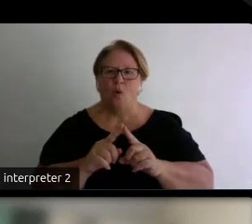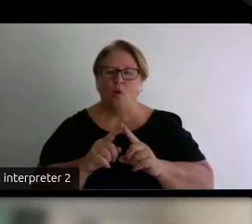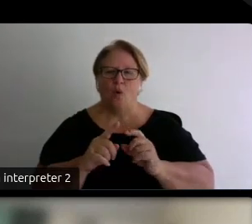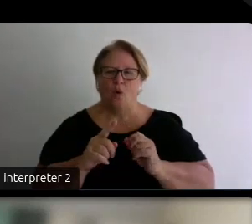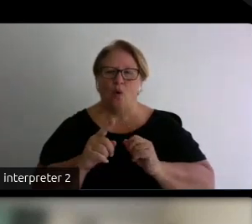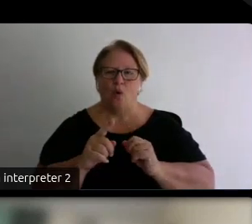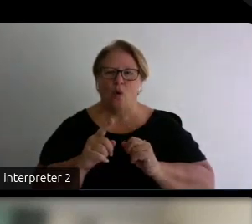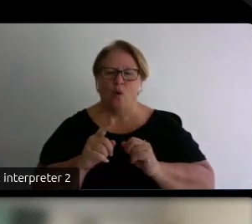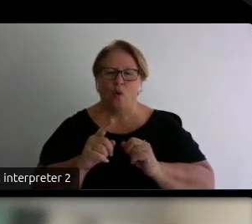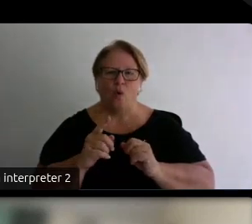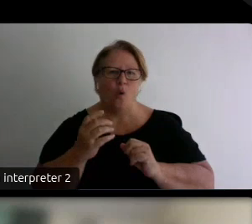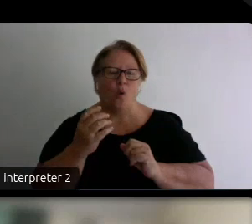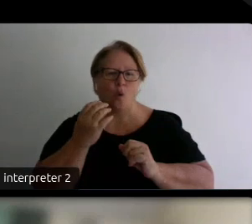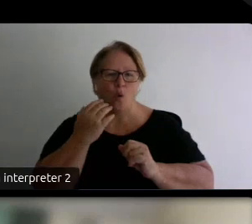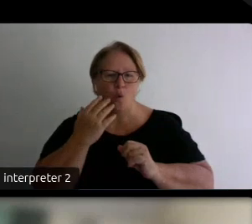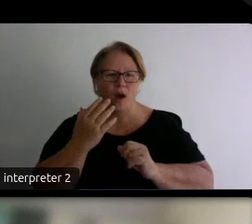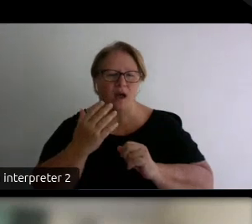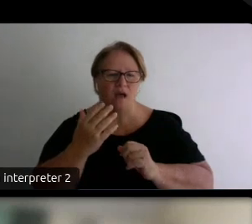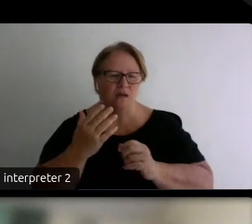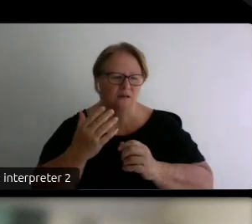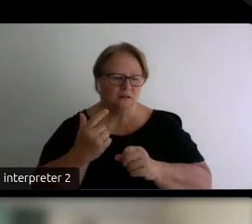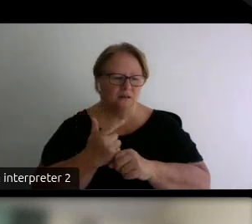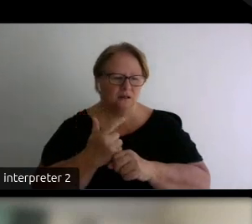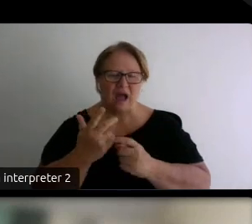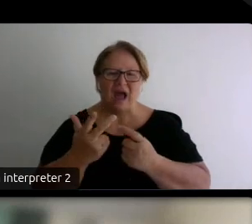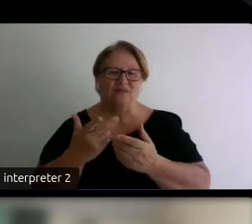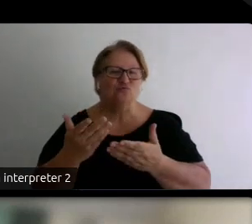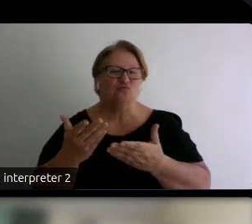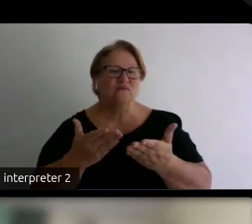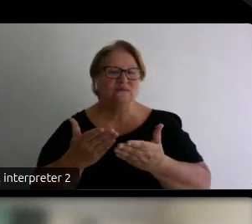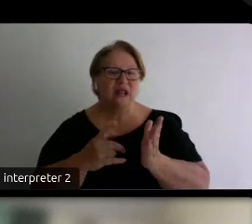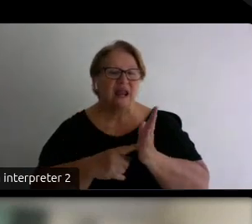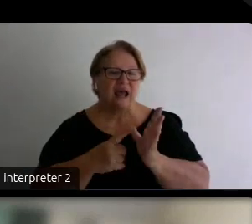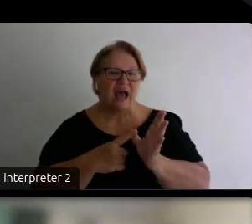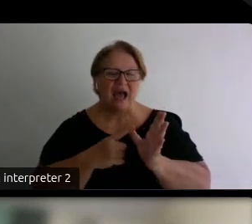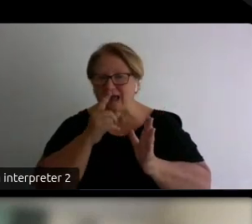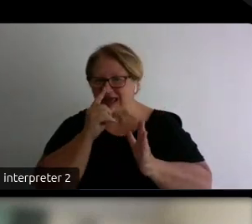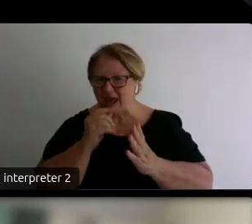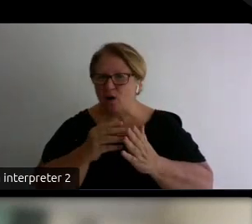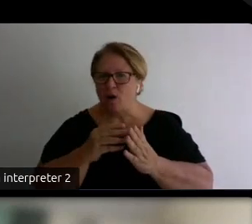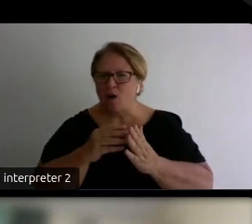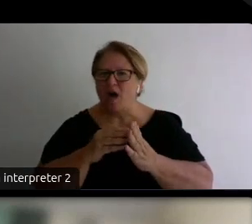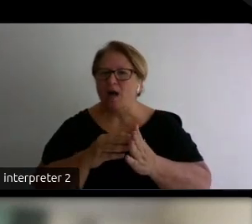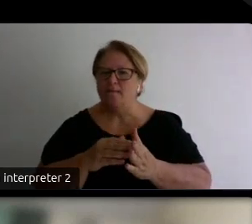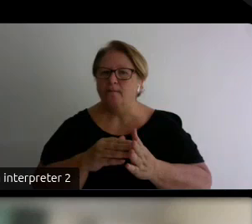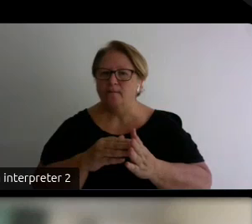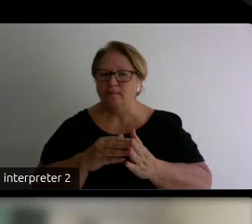um also um other services that legal aid can offer in the instance that your client perhaps